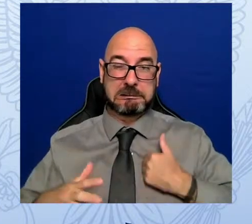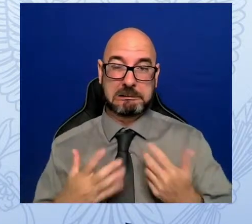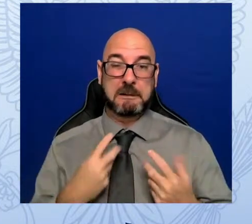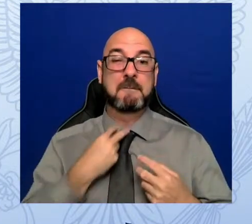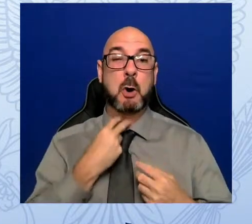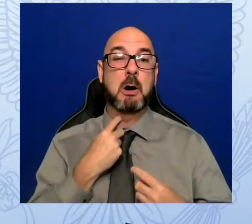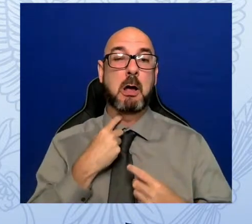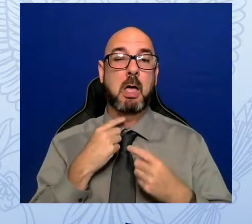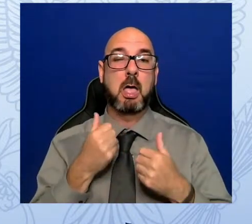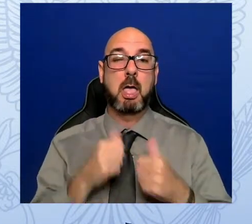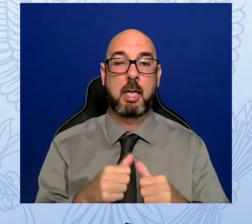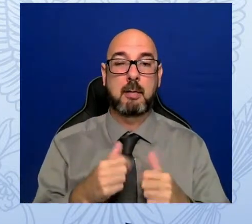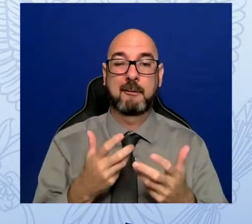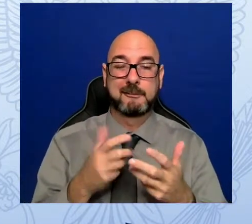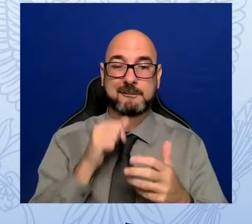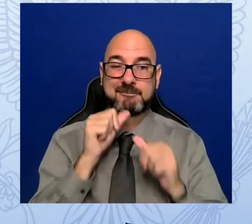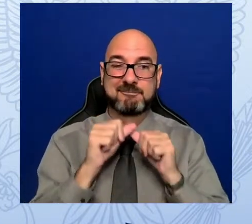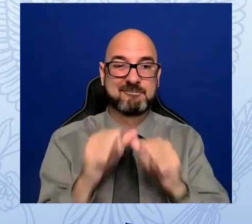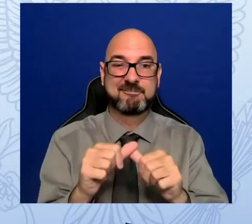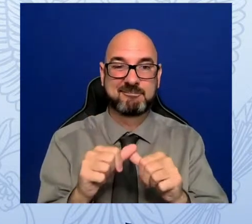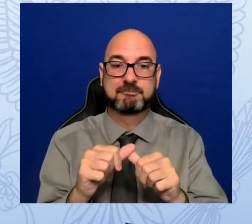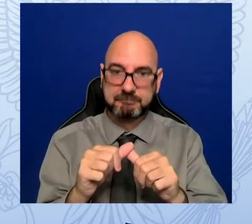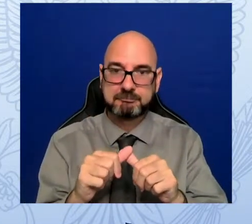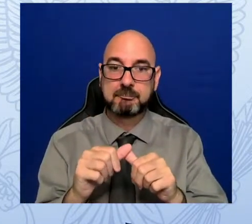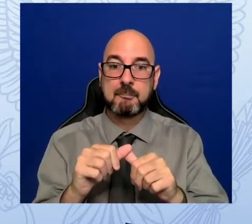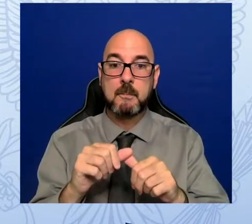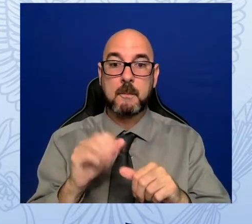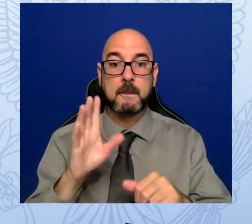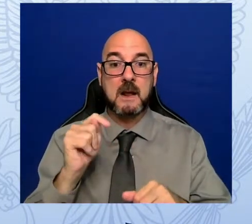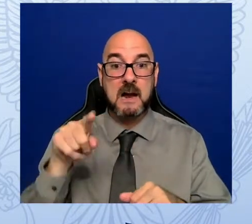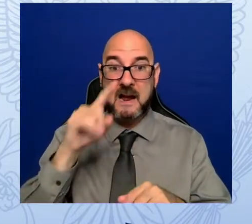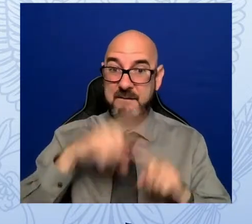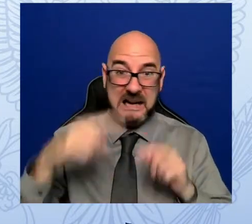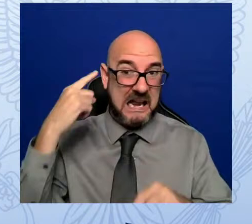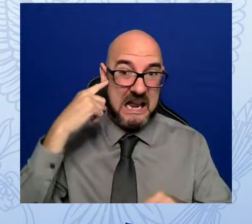So even though you can't hear me cheering, I am cheering you on.